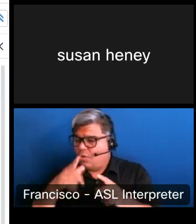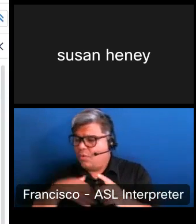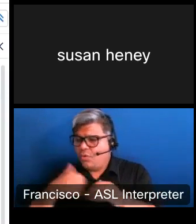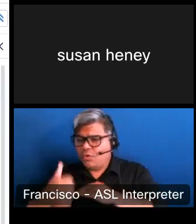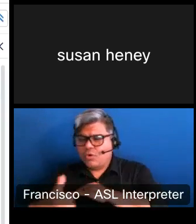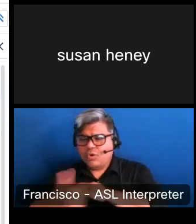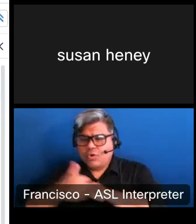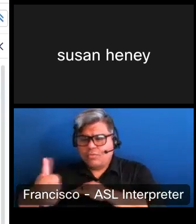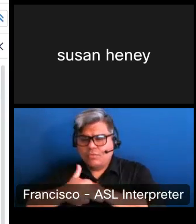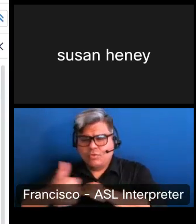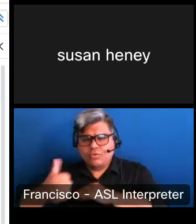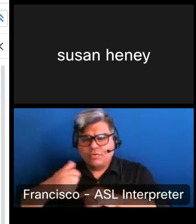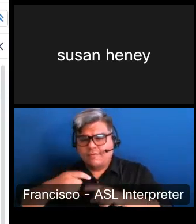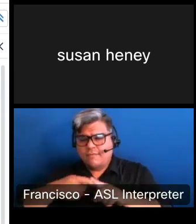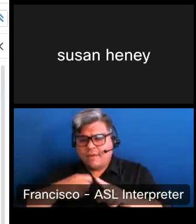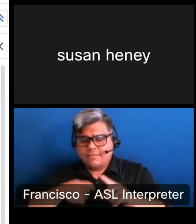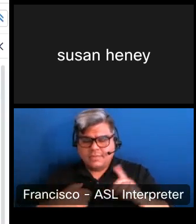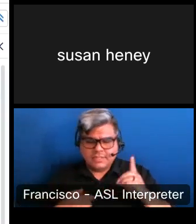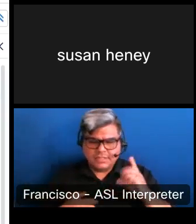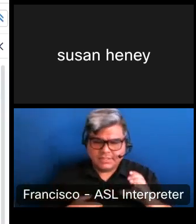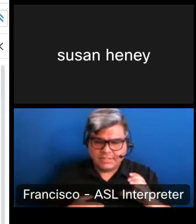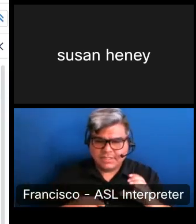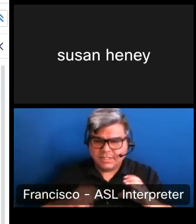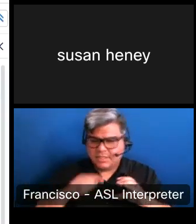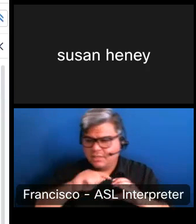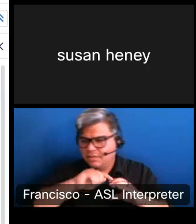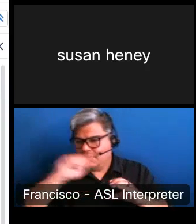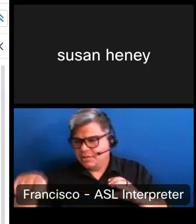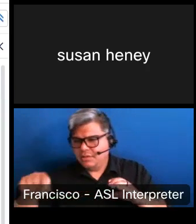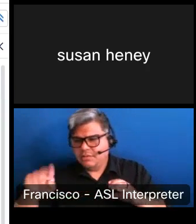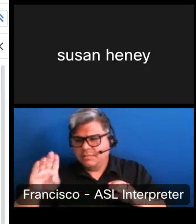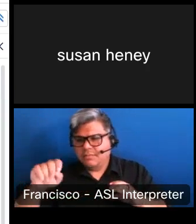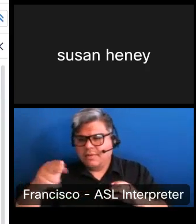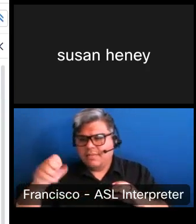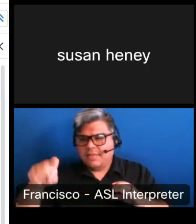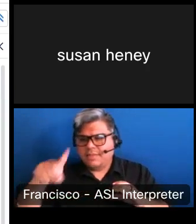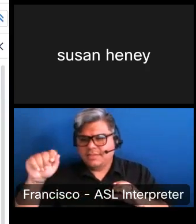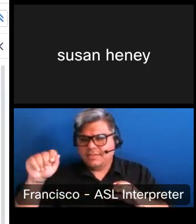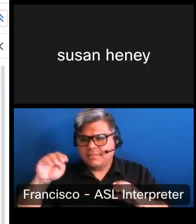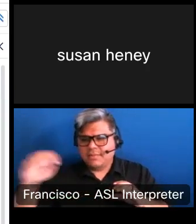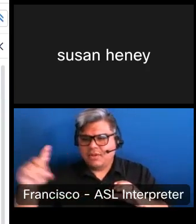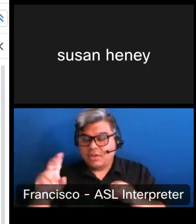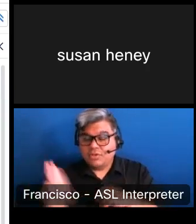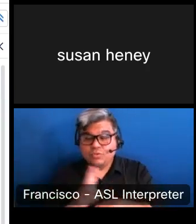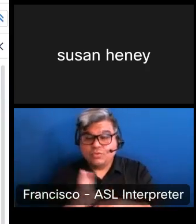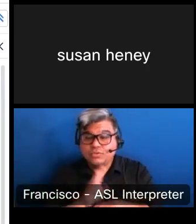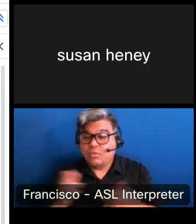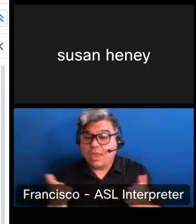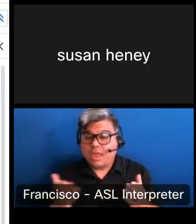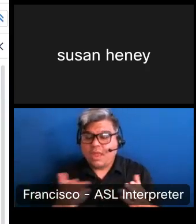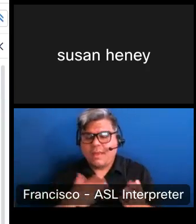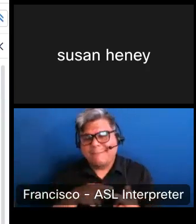Northwest DC to this tract in Bethesda, Maryland using what's called a paired area analysis.